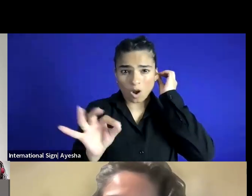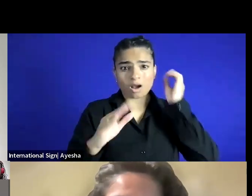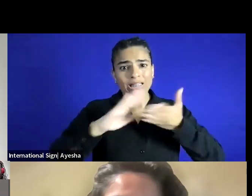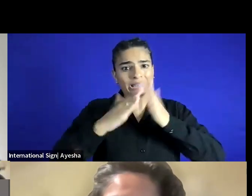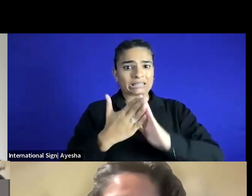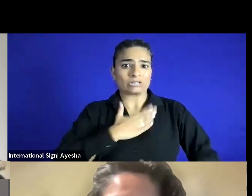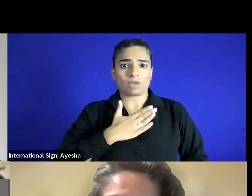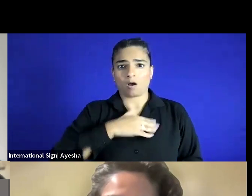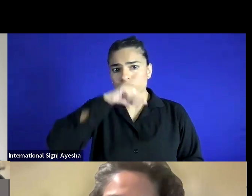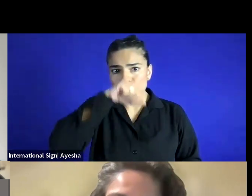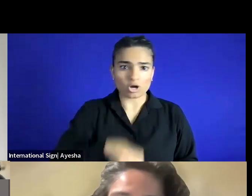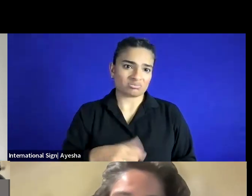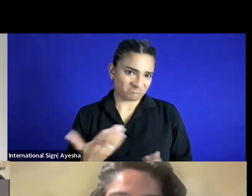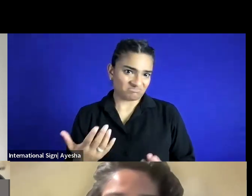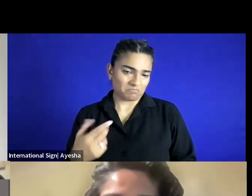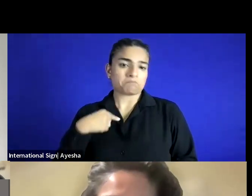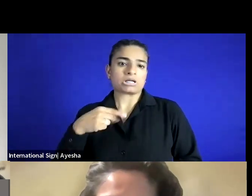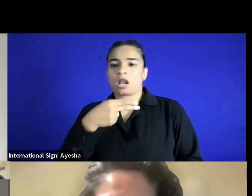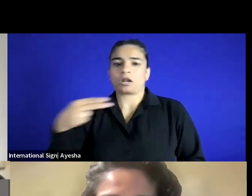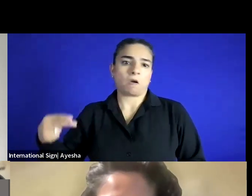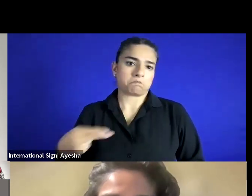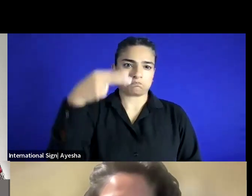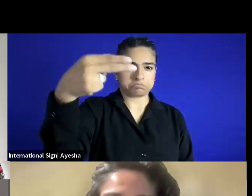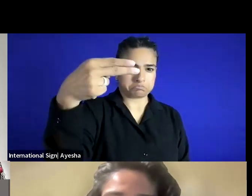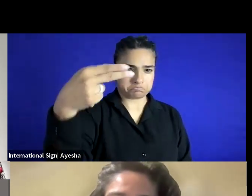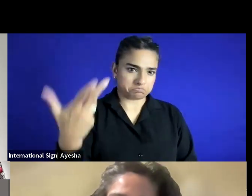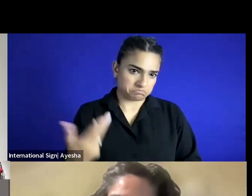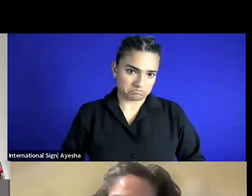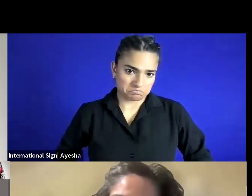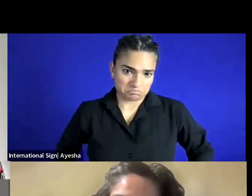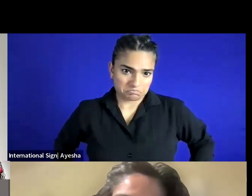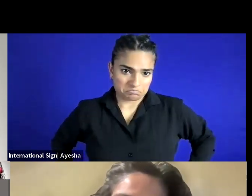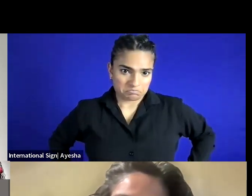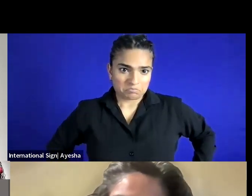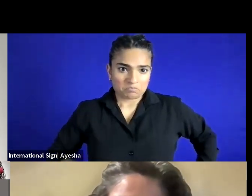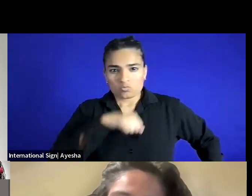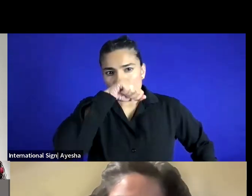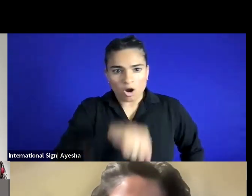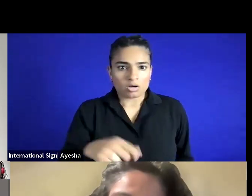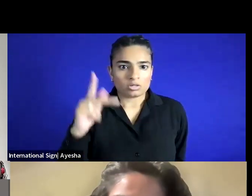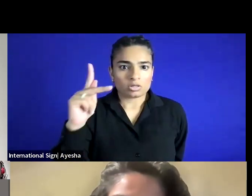and love it because I think it's. Yes. Yes. And then